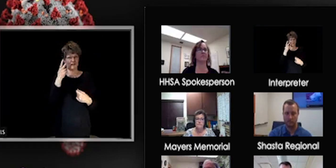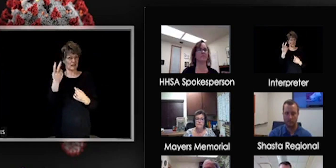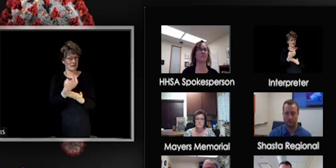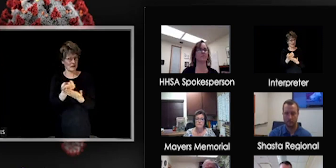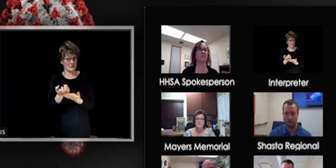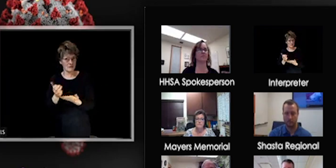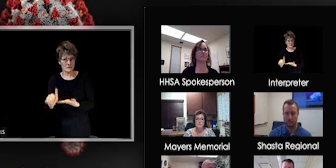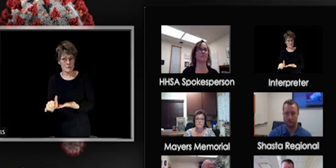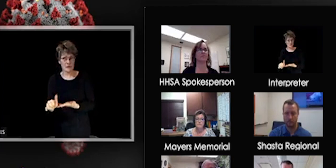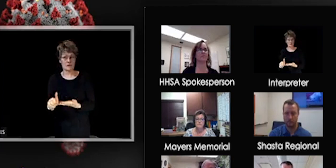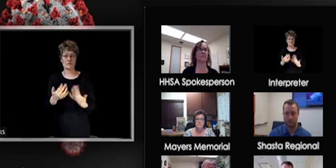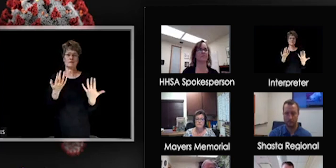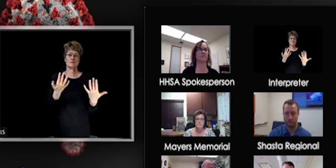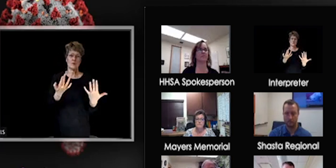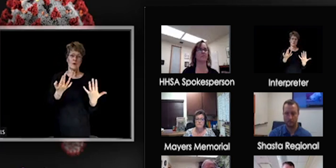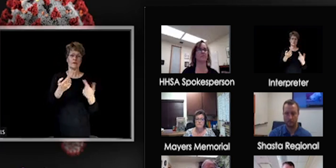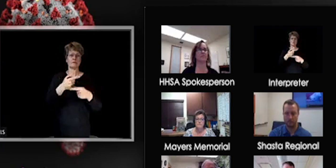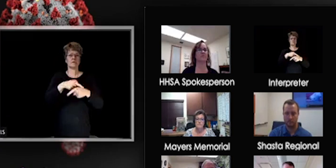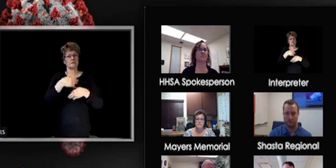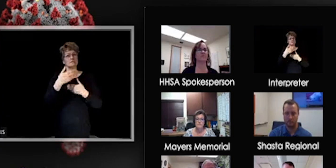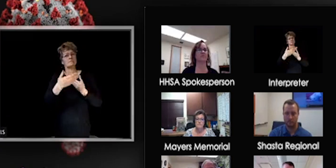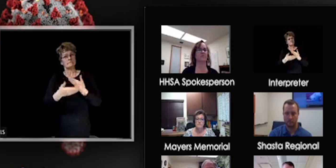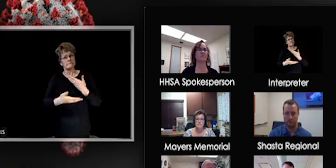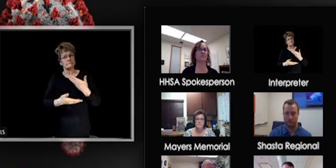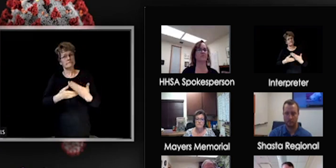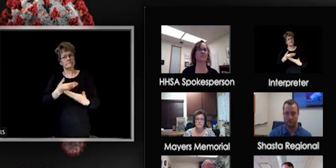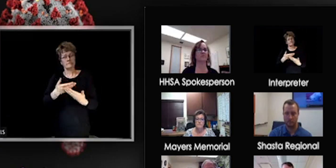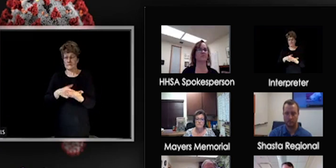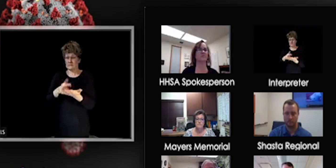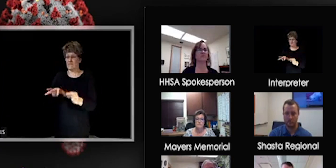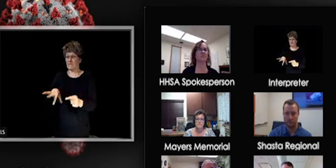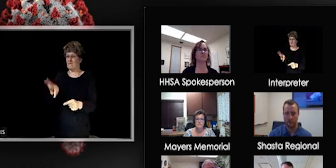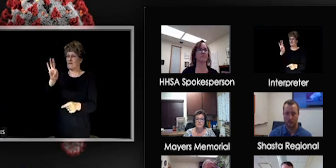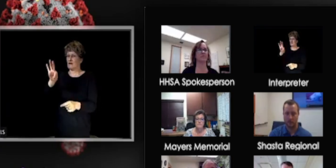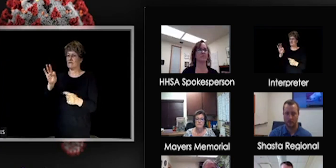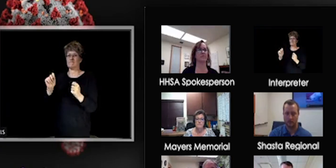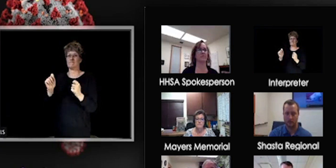kind of how it works. Sometimes we know right away and we have a cluster of people who have